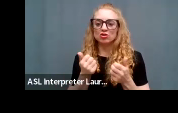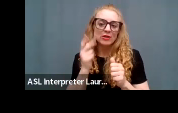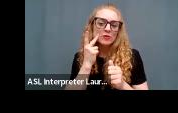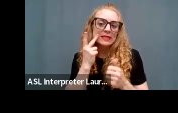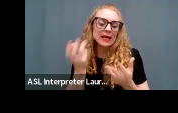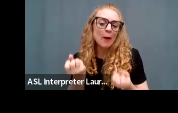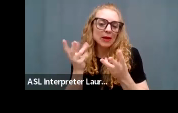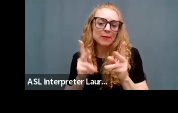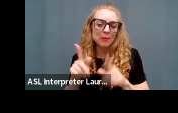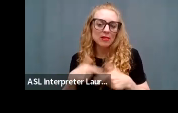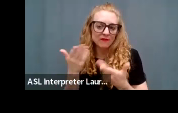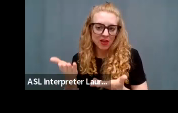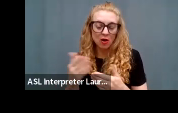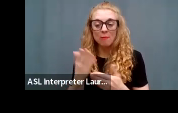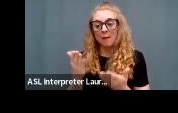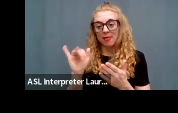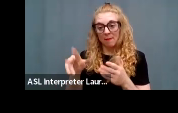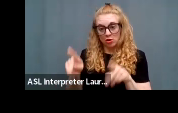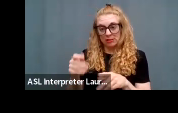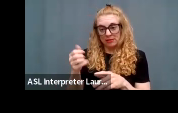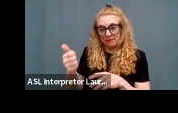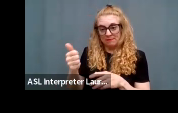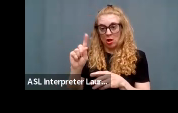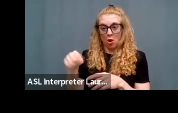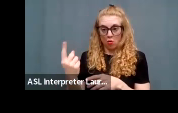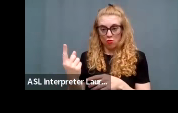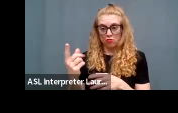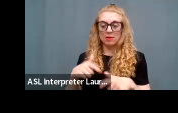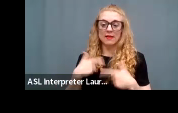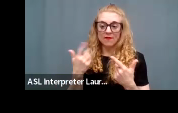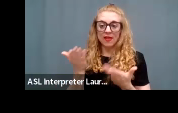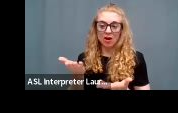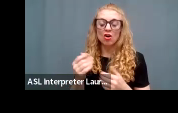people are living there if it's a person living on their own that's got its own set of complications